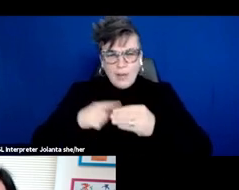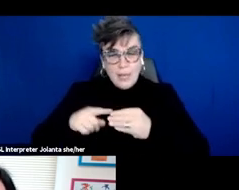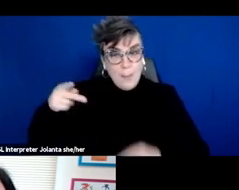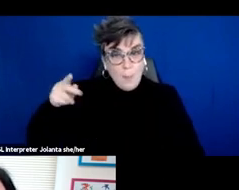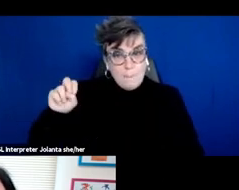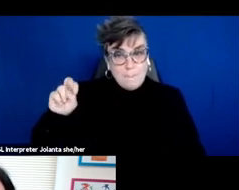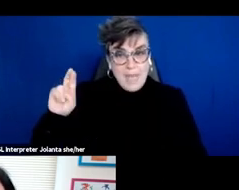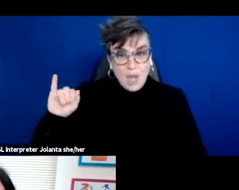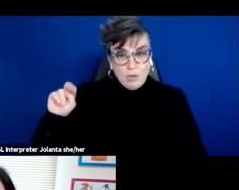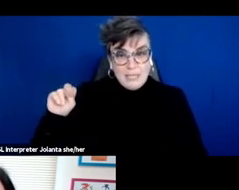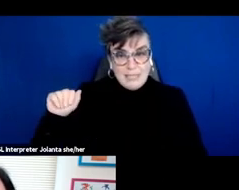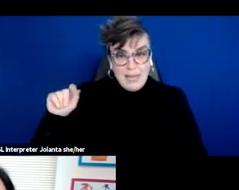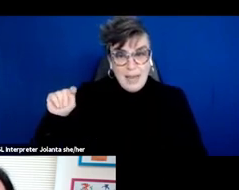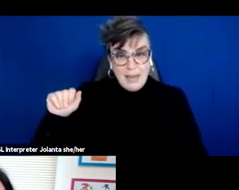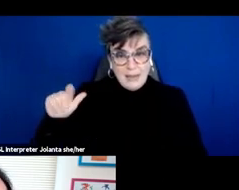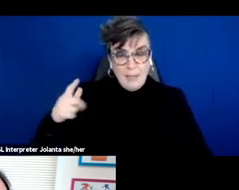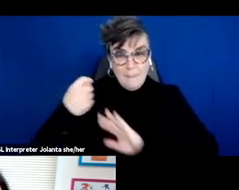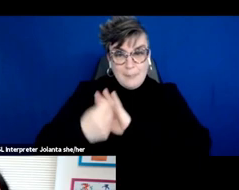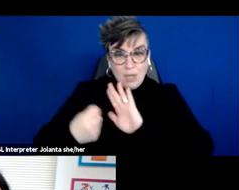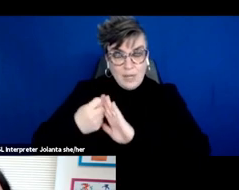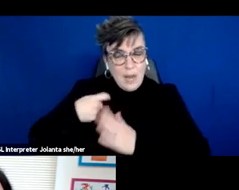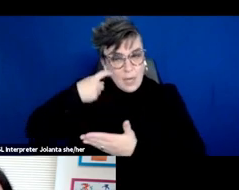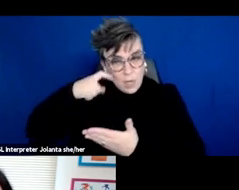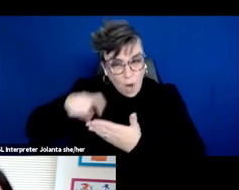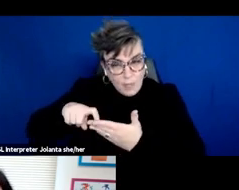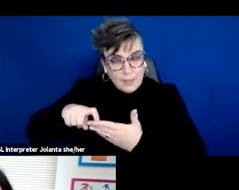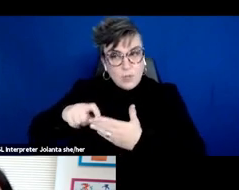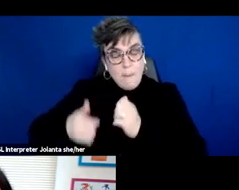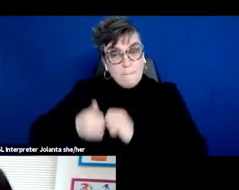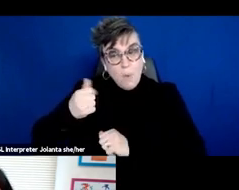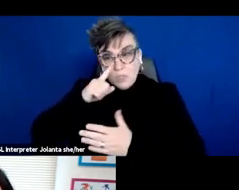that much of the research is focused on pregnant women and pregnancy outcomes, yet we know